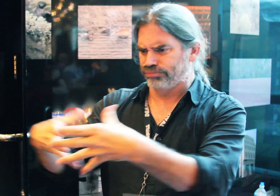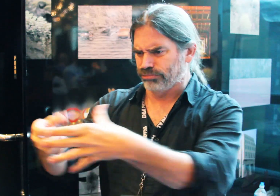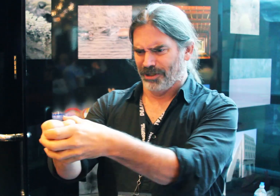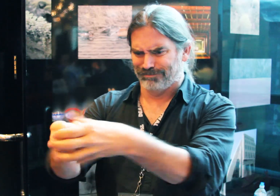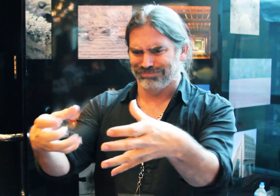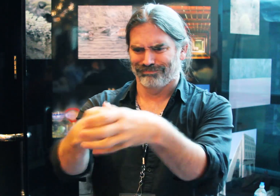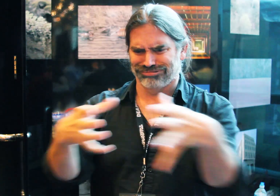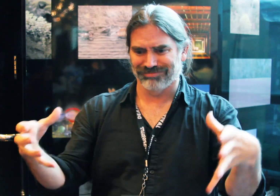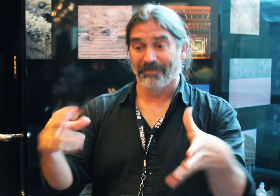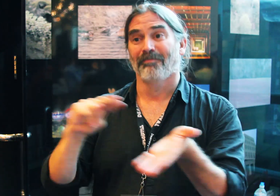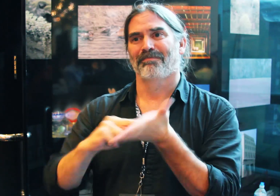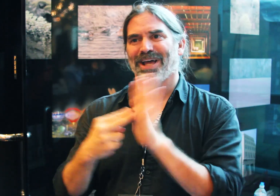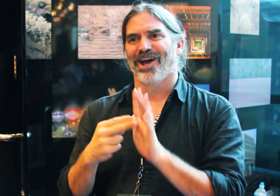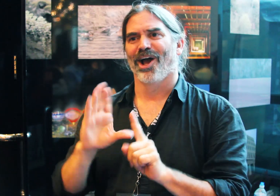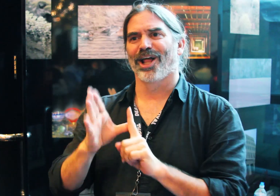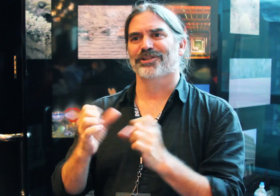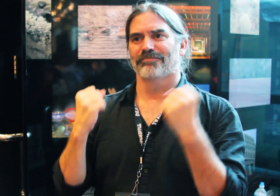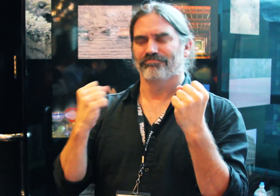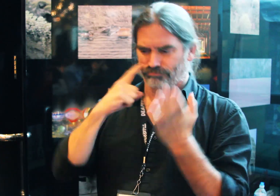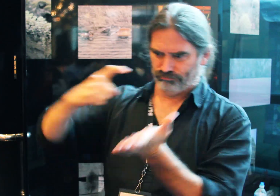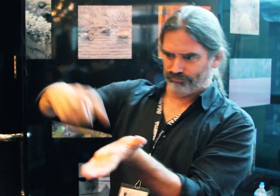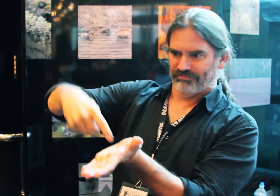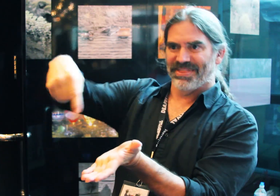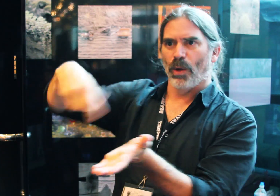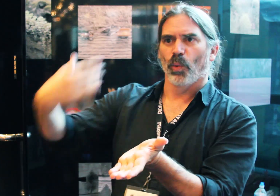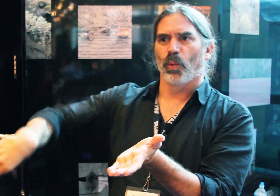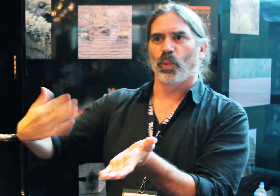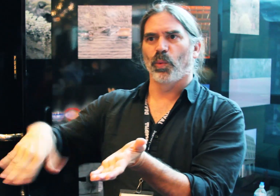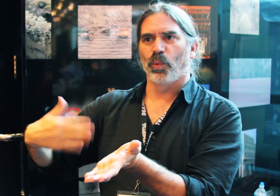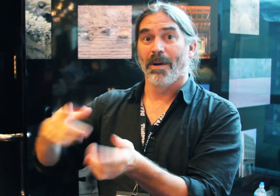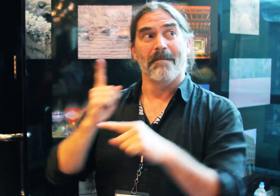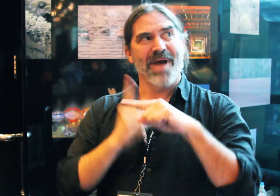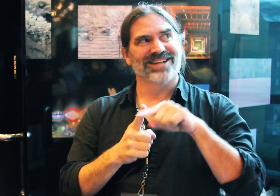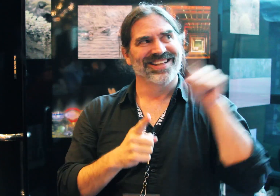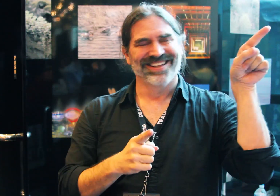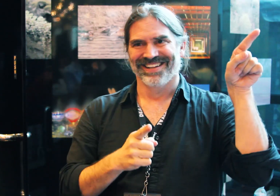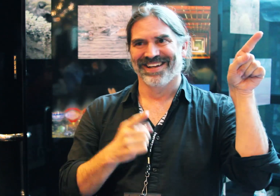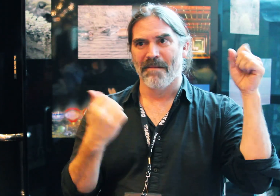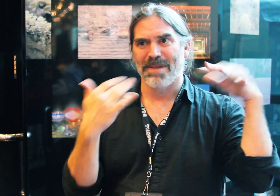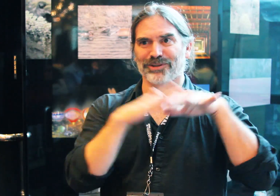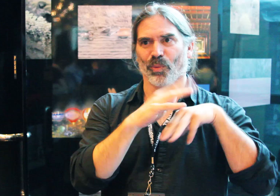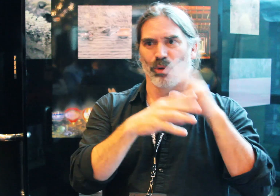expand on it, it means the culture will get strong recognition for that, plus the mainstream world will be